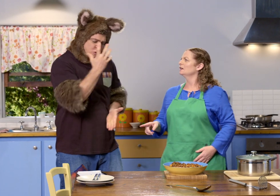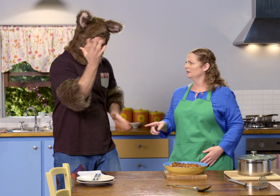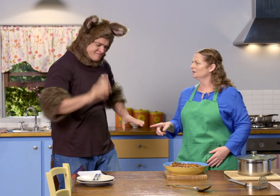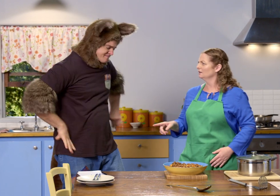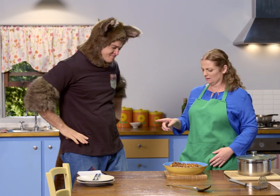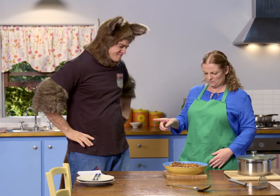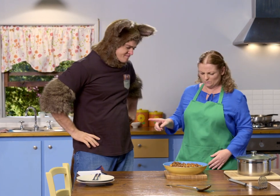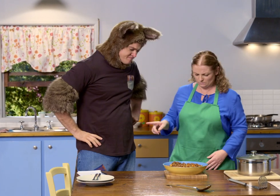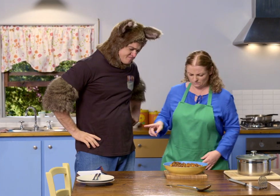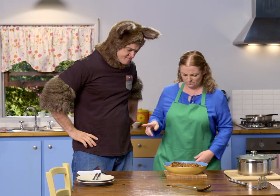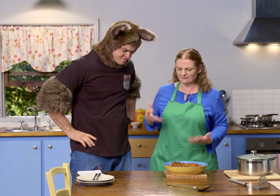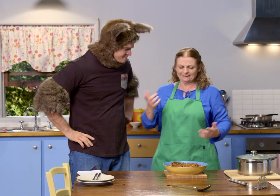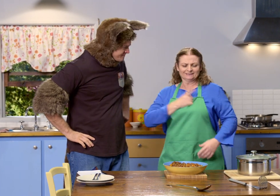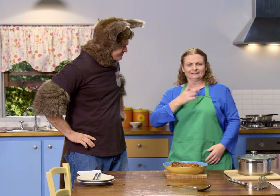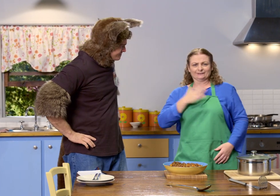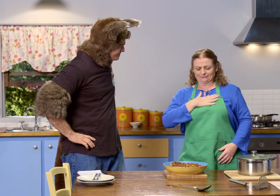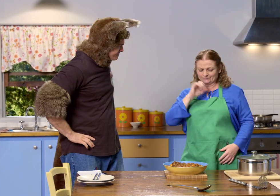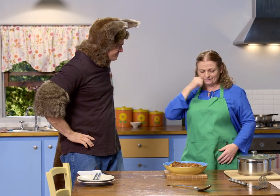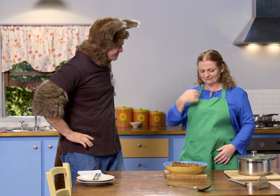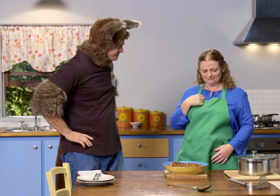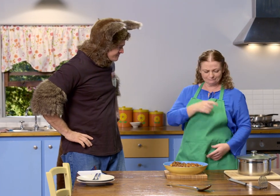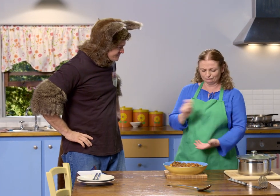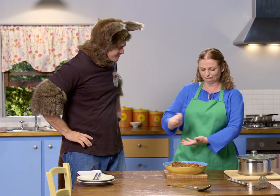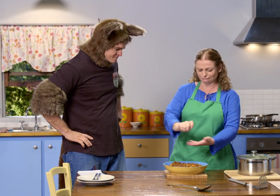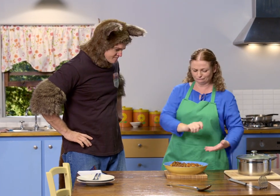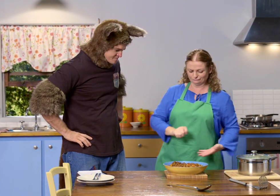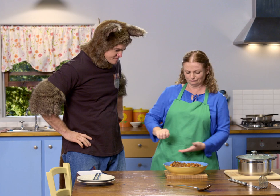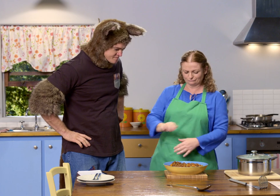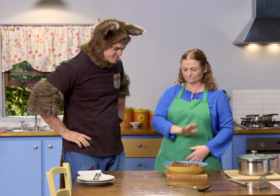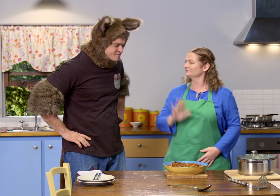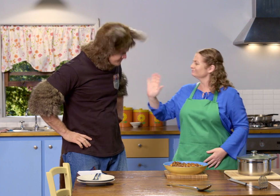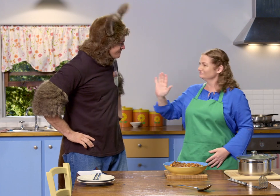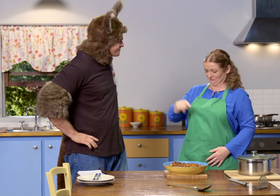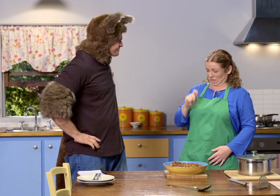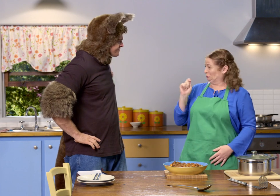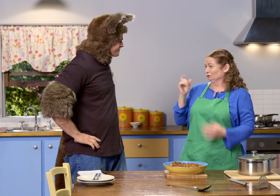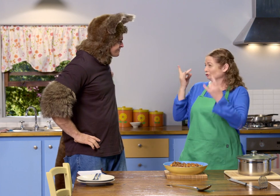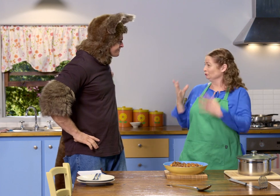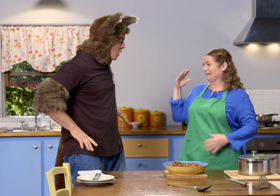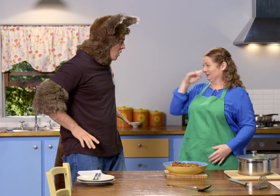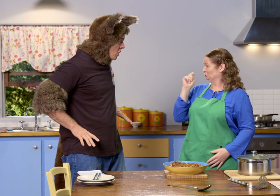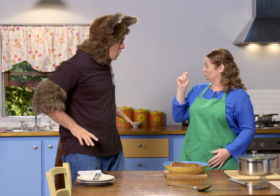I can't help you. Well, that's OK. I can do it myself. But Possum, this is almost ready.